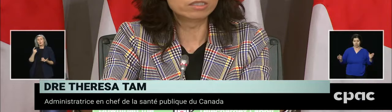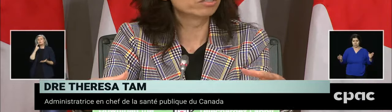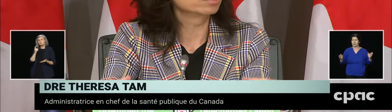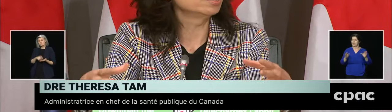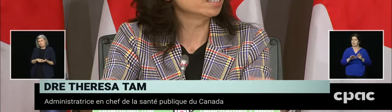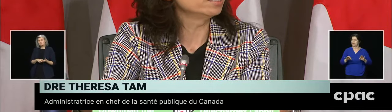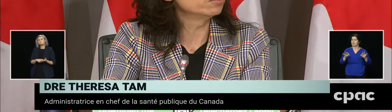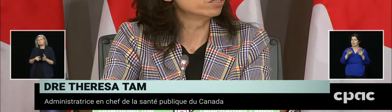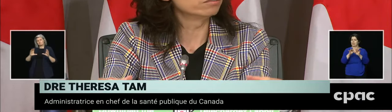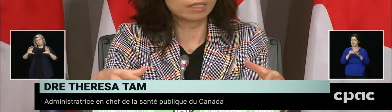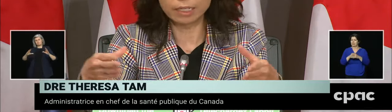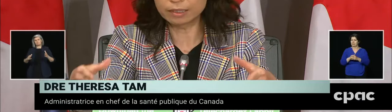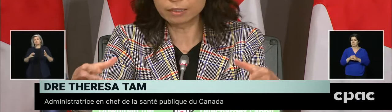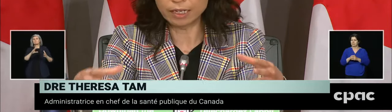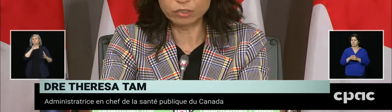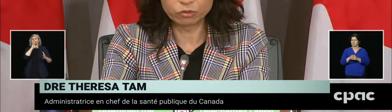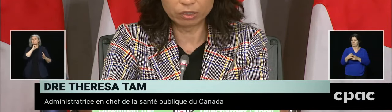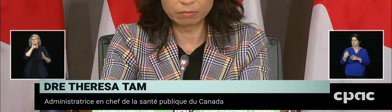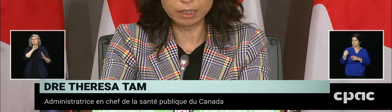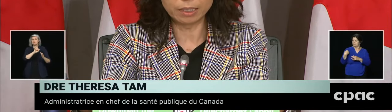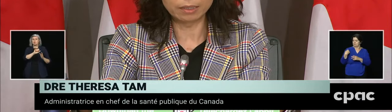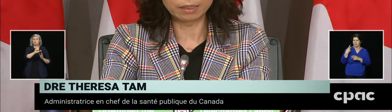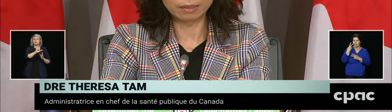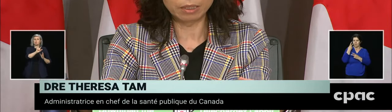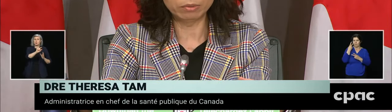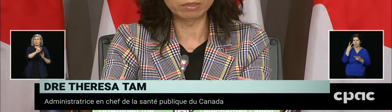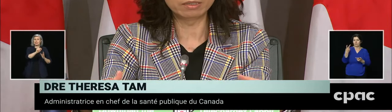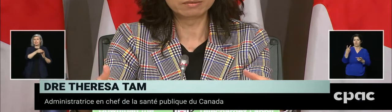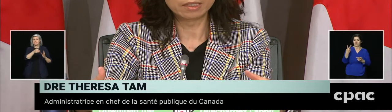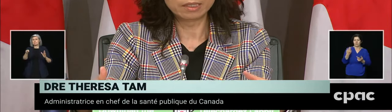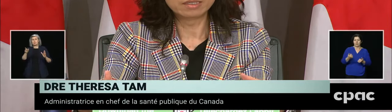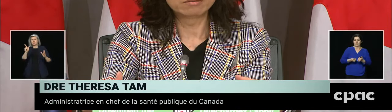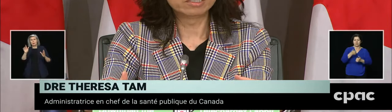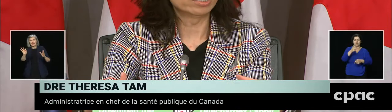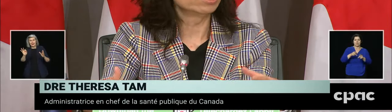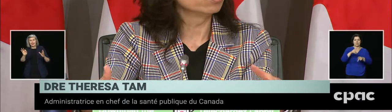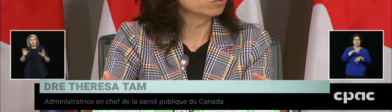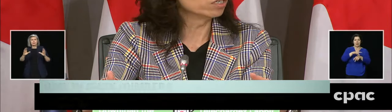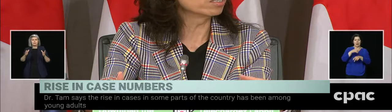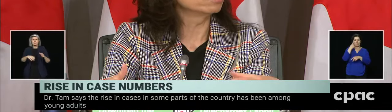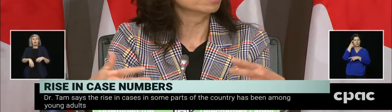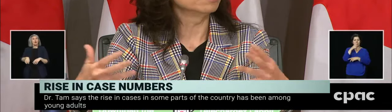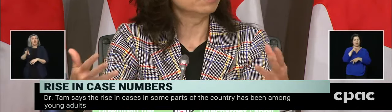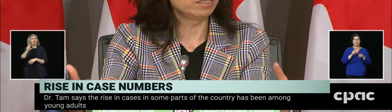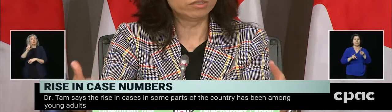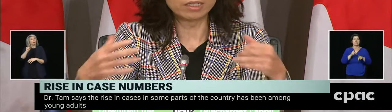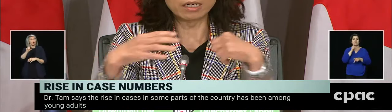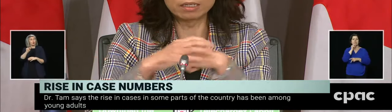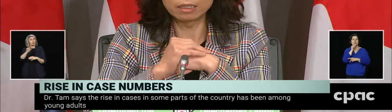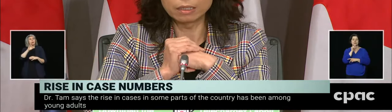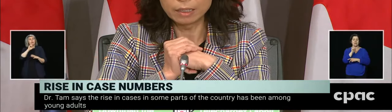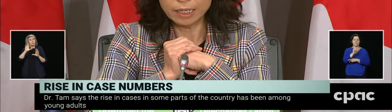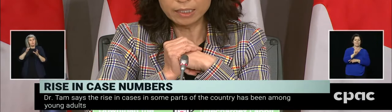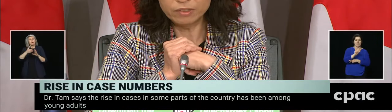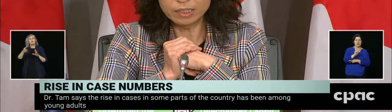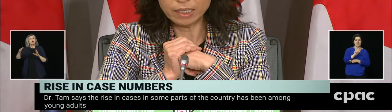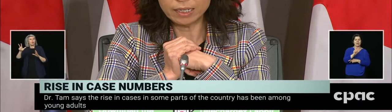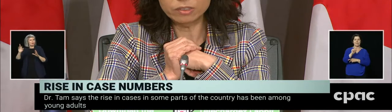ESCALATION IN NUMBERS IN THE 20 TO 29-YEAR-OLD, 30 TO 39-YEAR-OLD NEXT AGE GROUP,